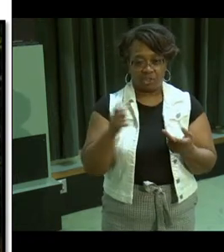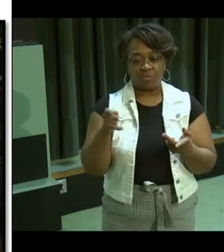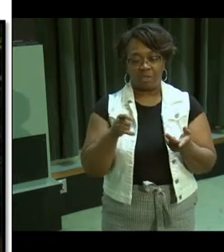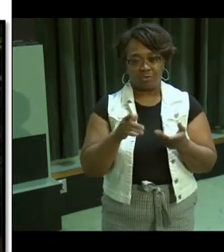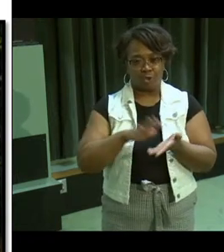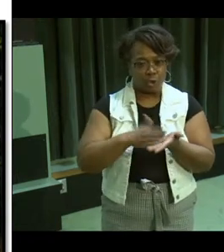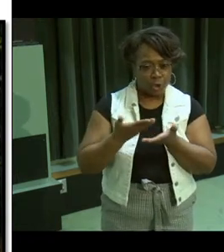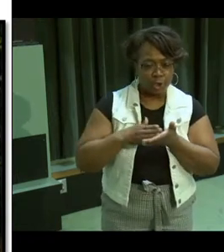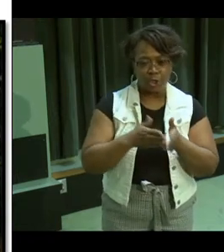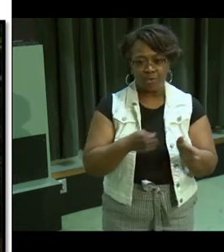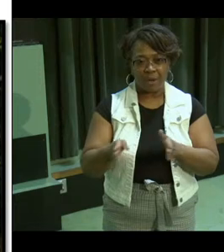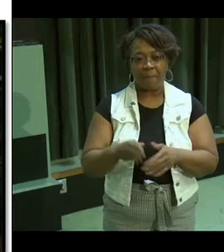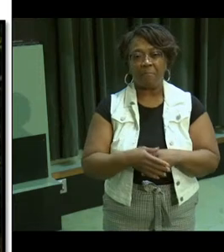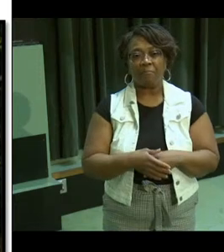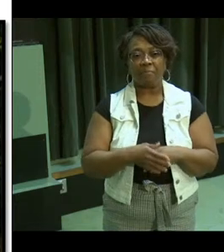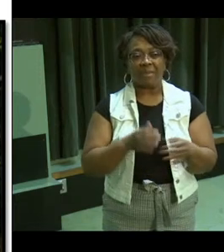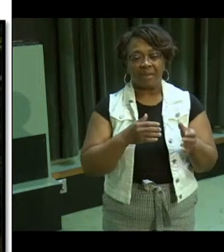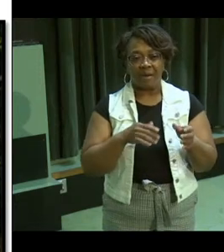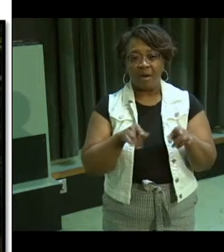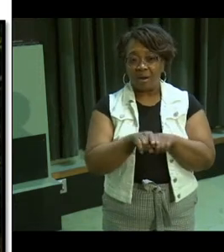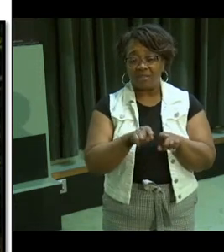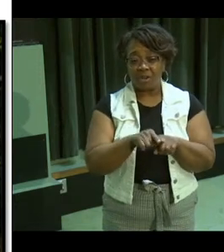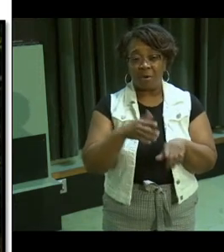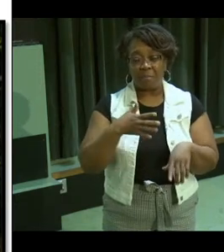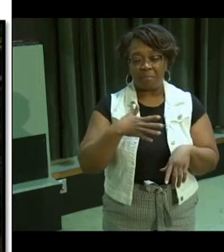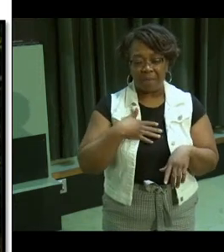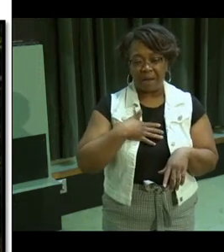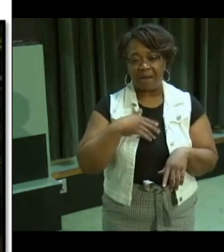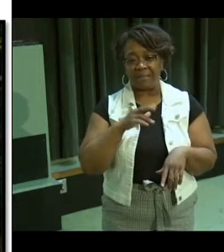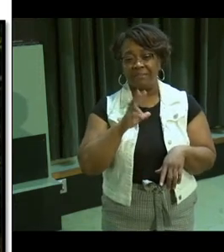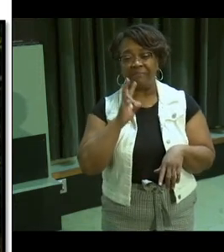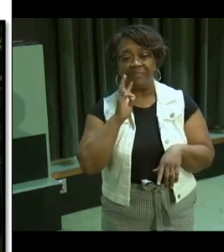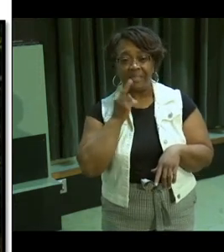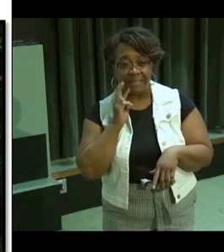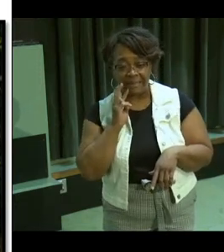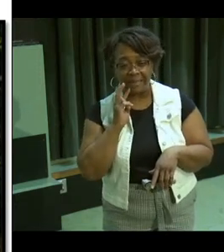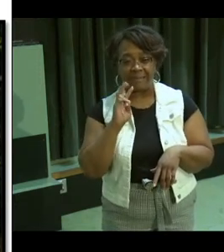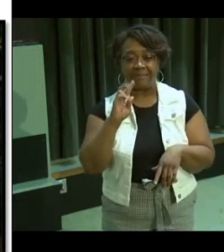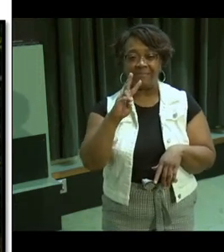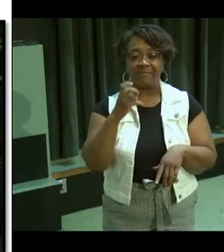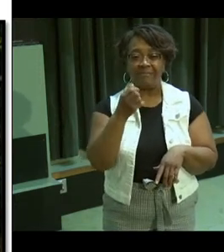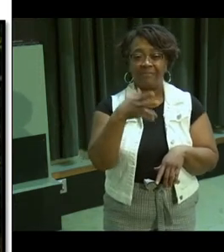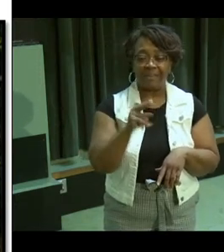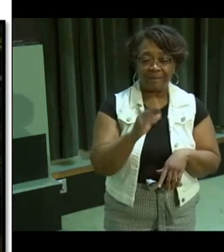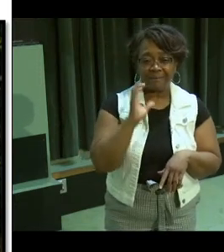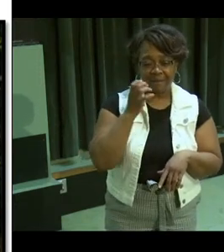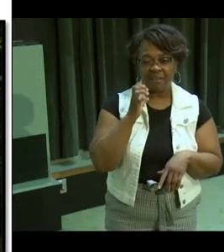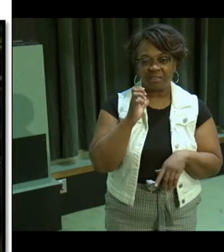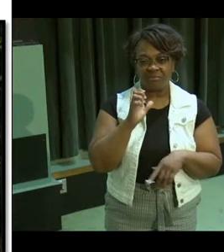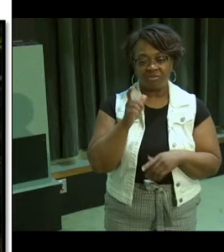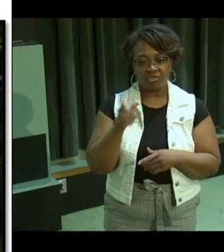vegan and vegetarian cousins